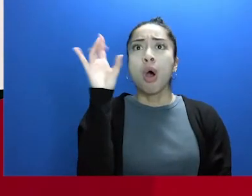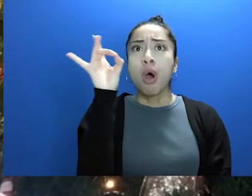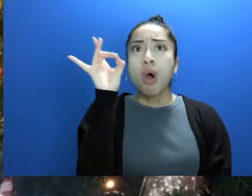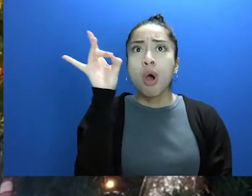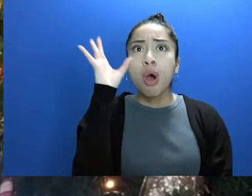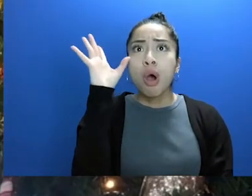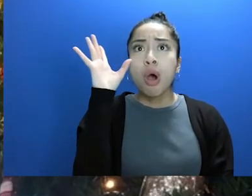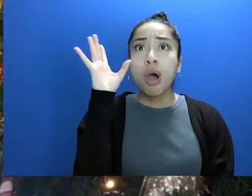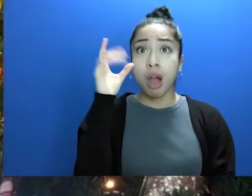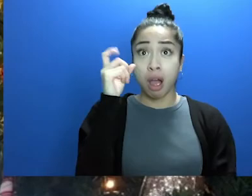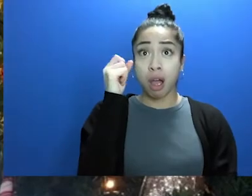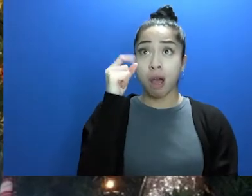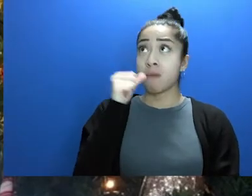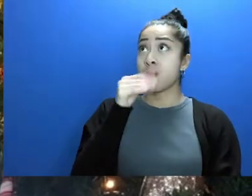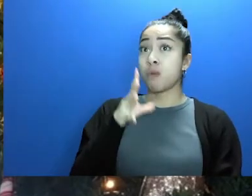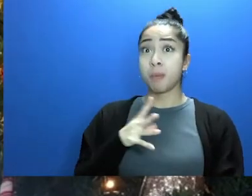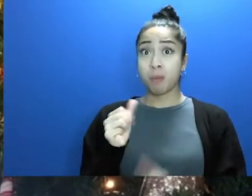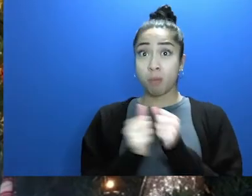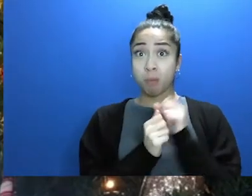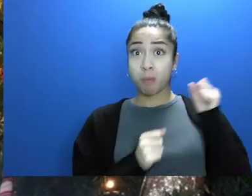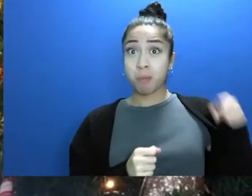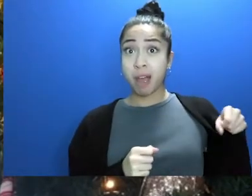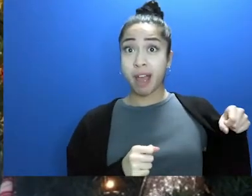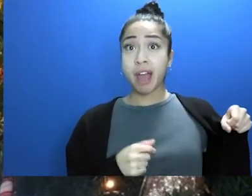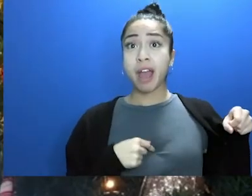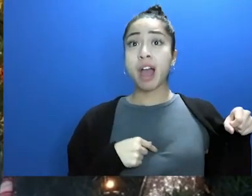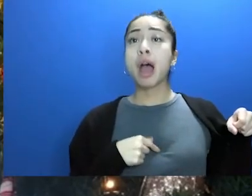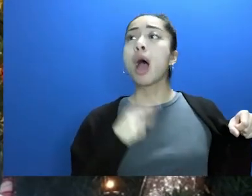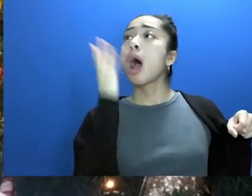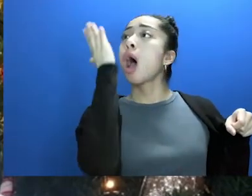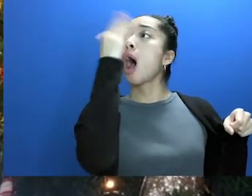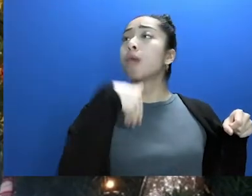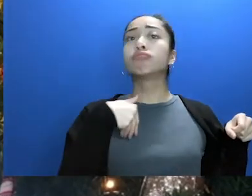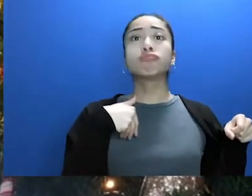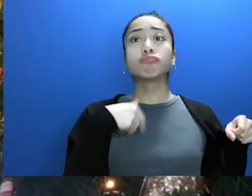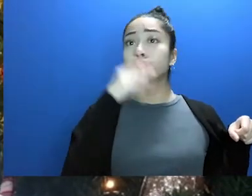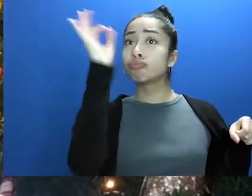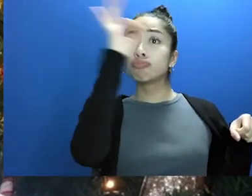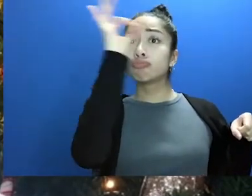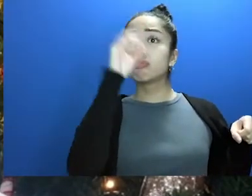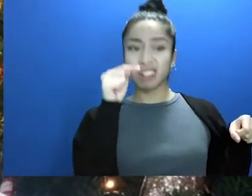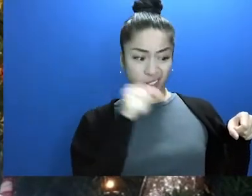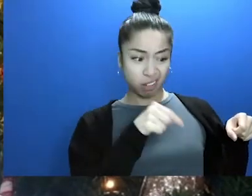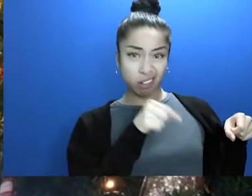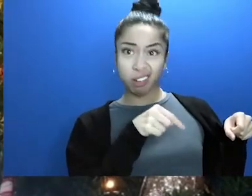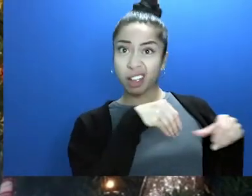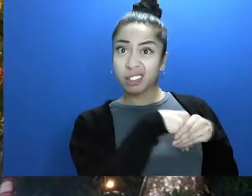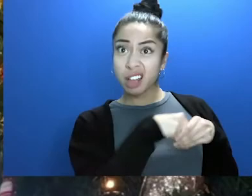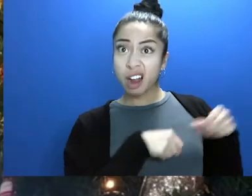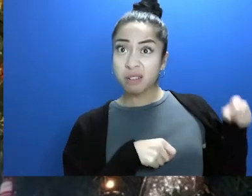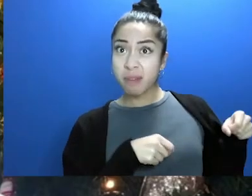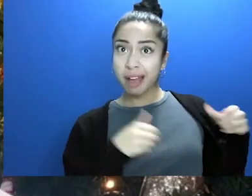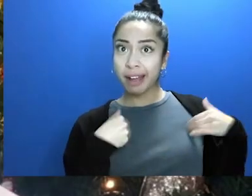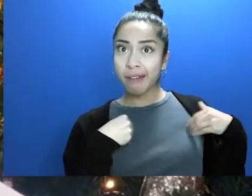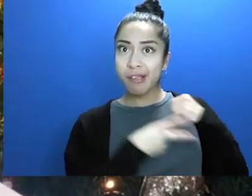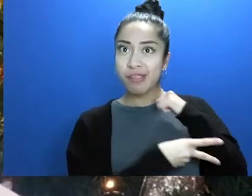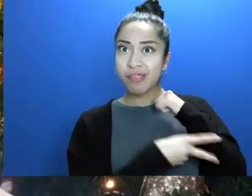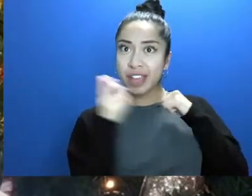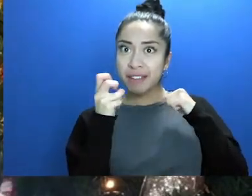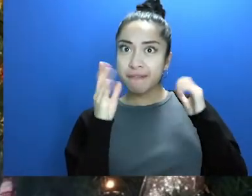yet the bag stylish owner did not seem to know that she harbored a thief quite clearly